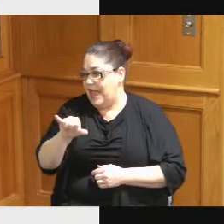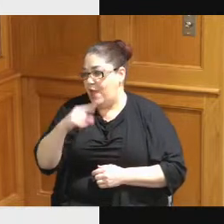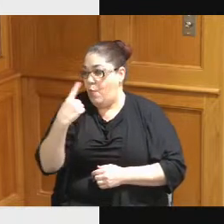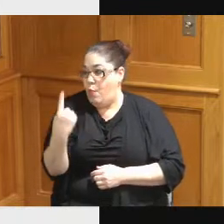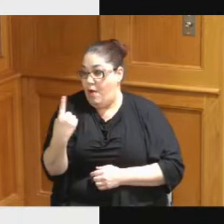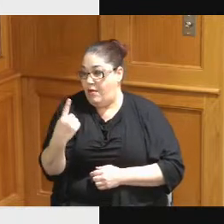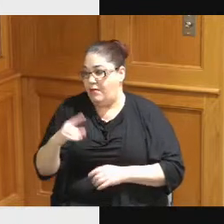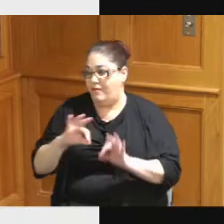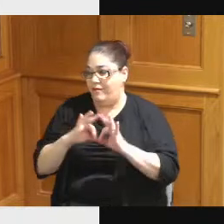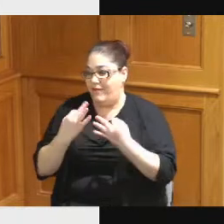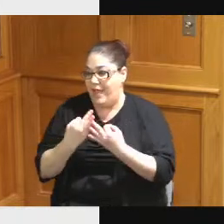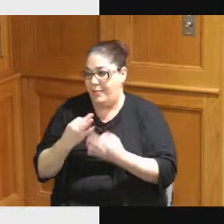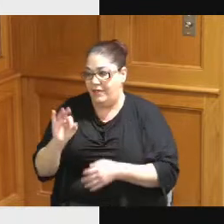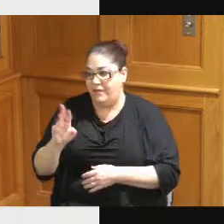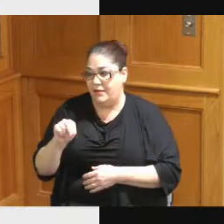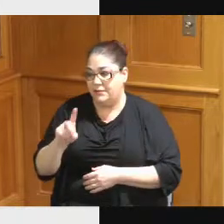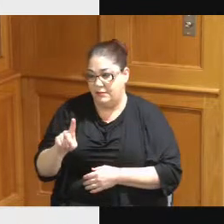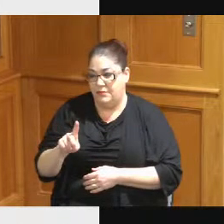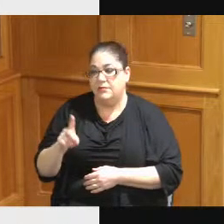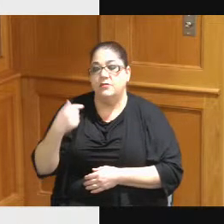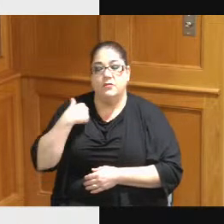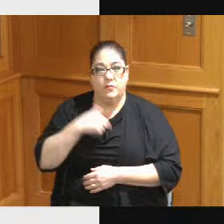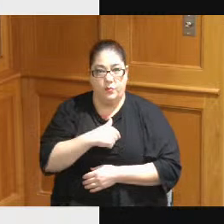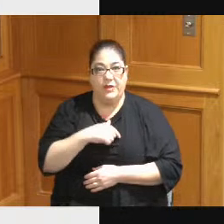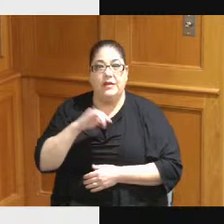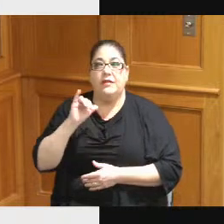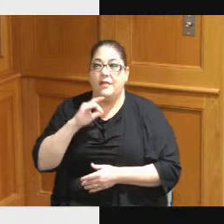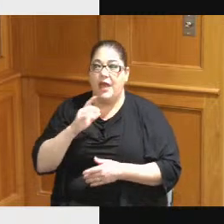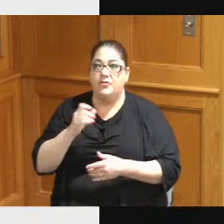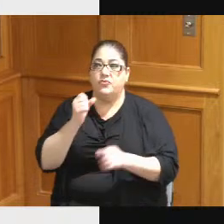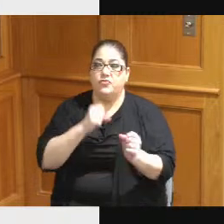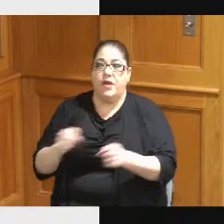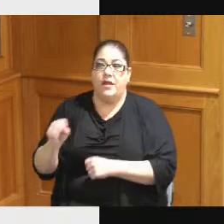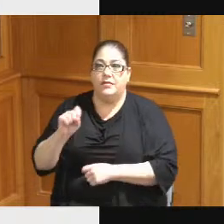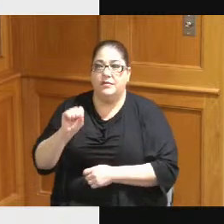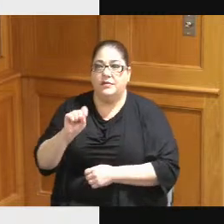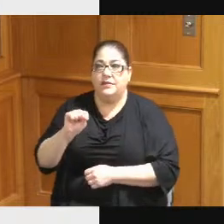perfect example of what we do at strategies to end homelessness that's five million dollars we went